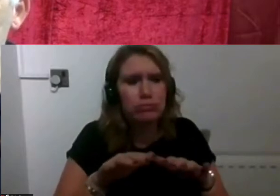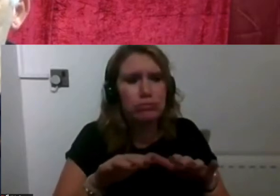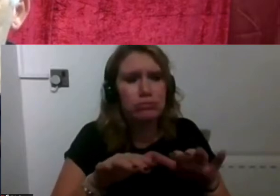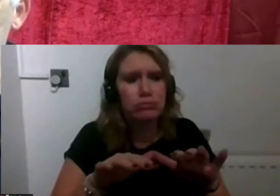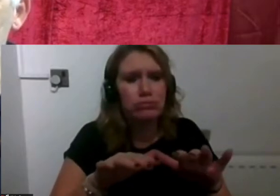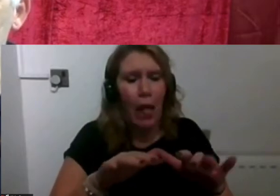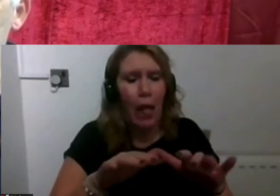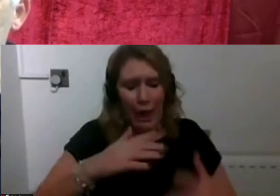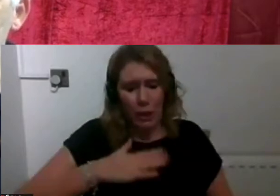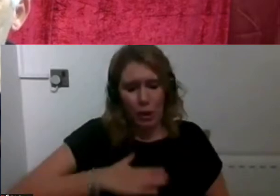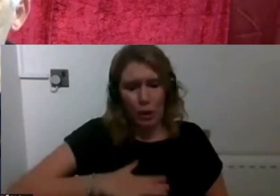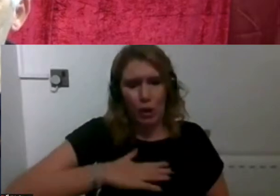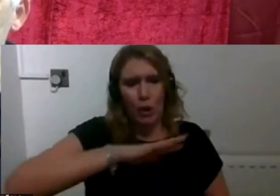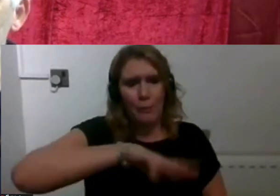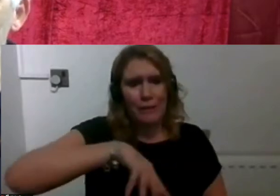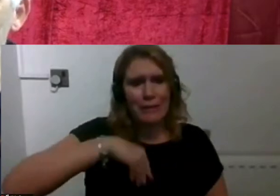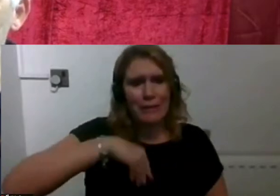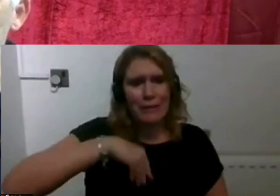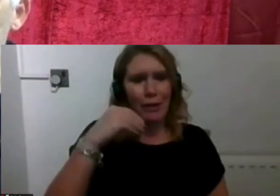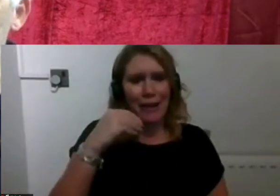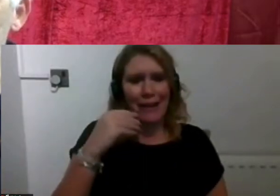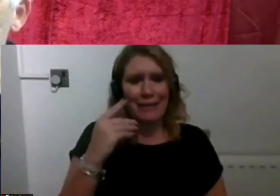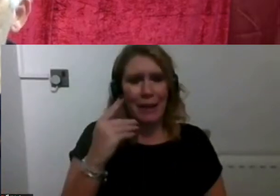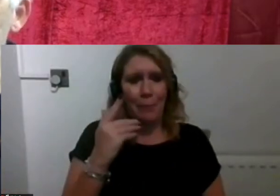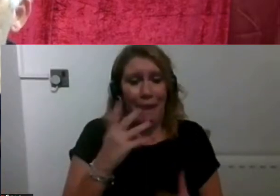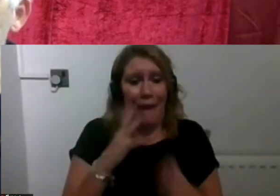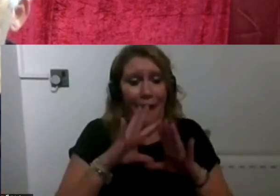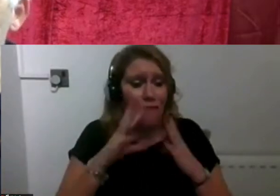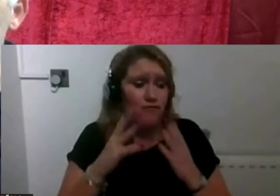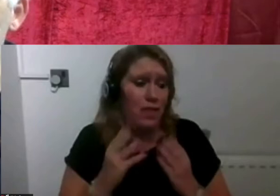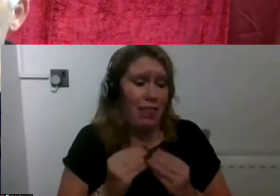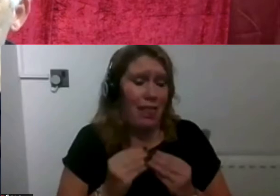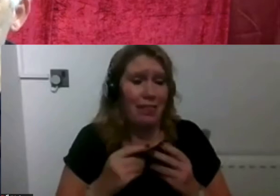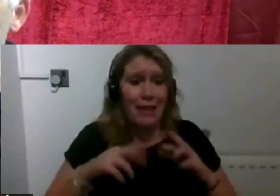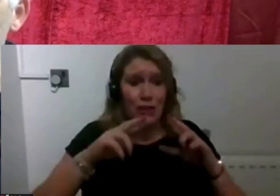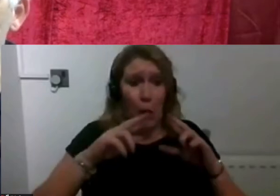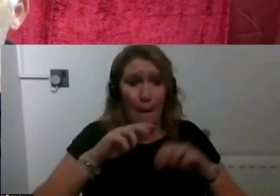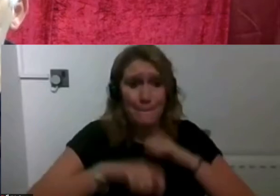Be all that is Hope and Let hope be all that is you